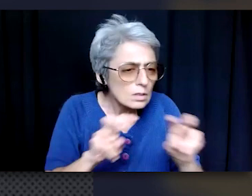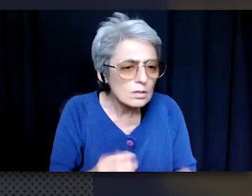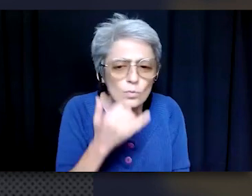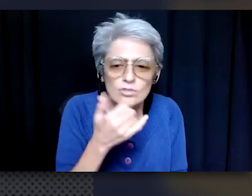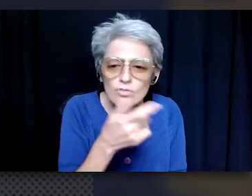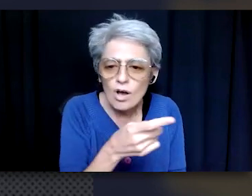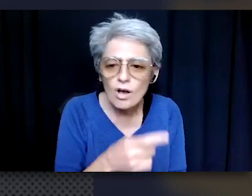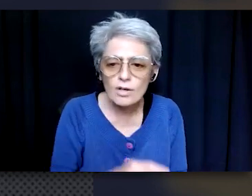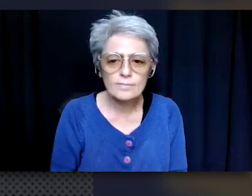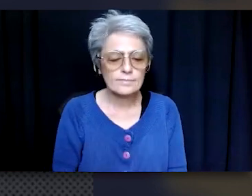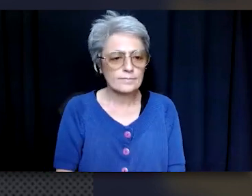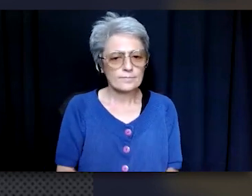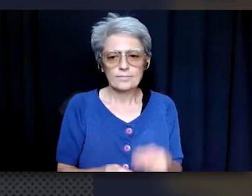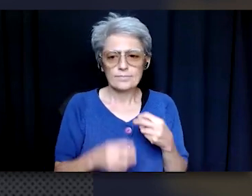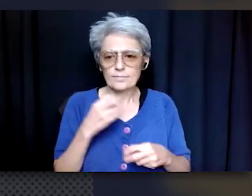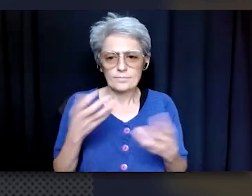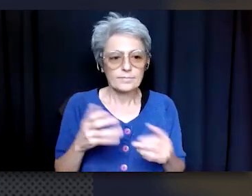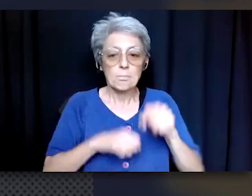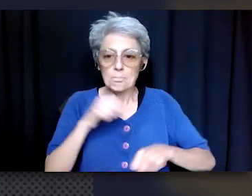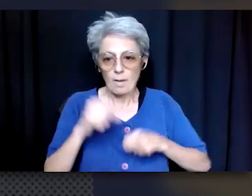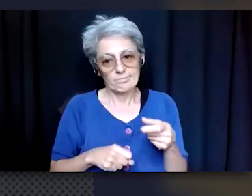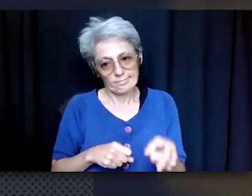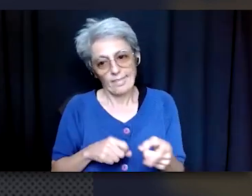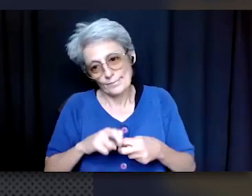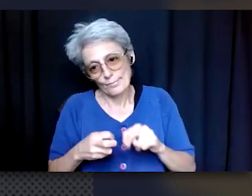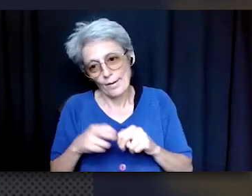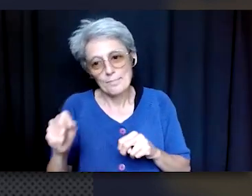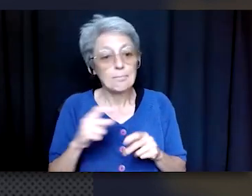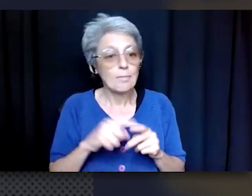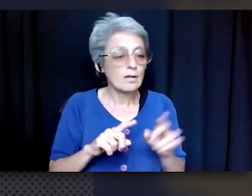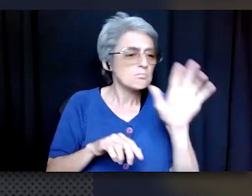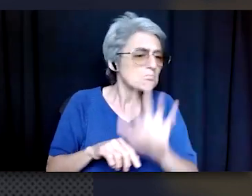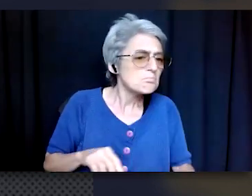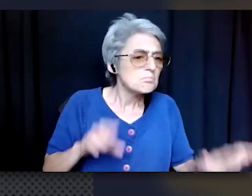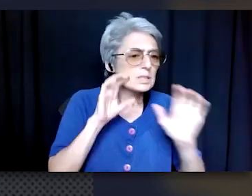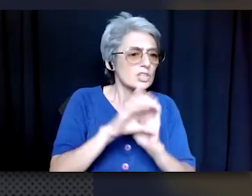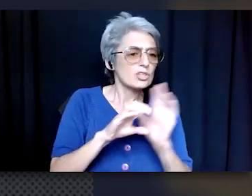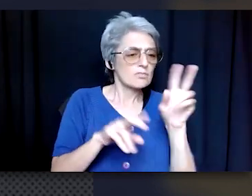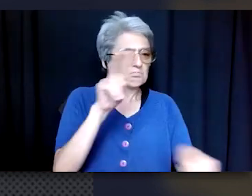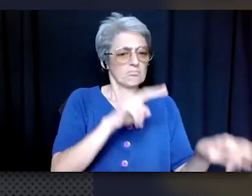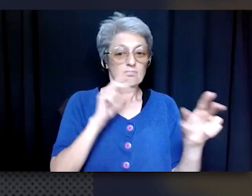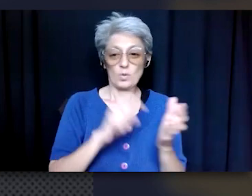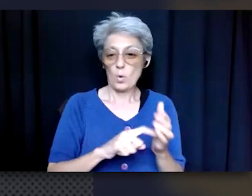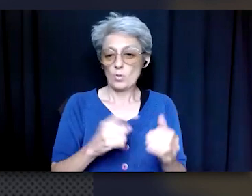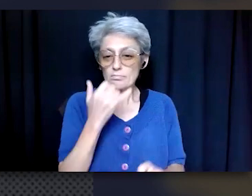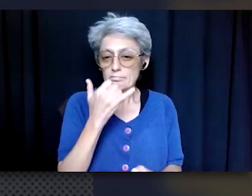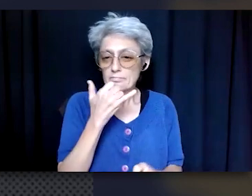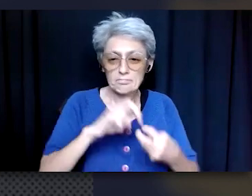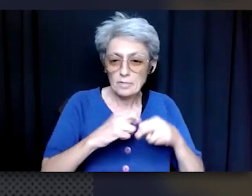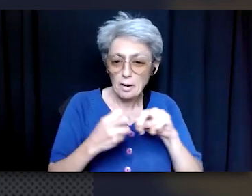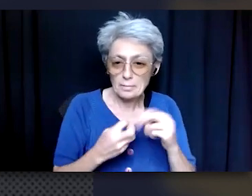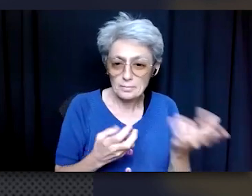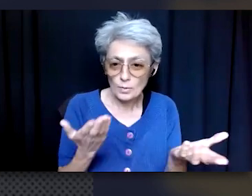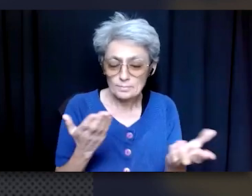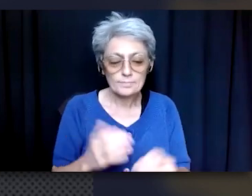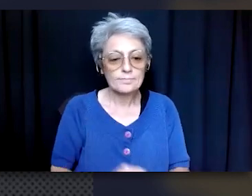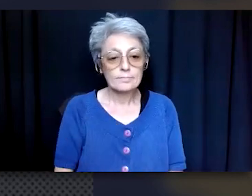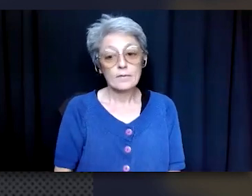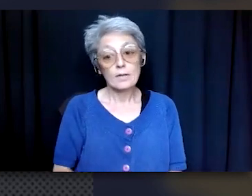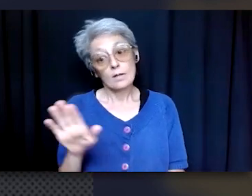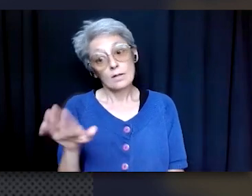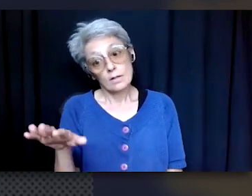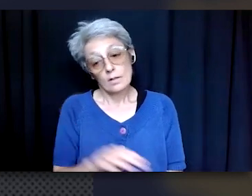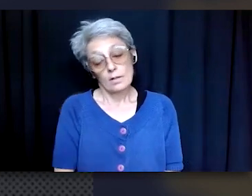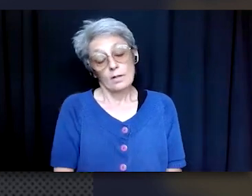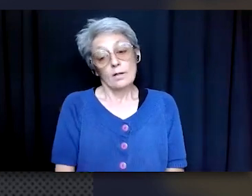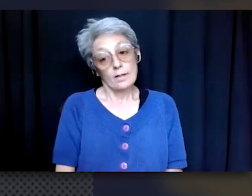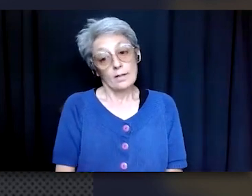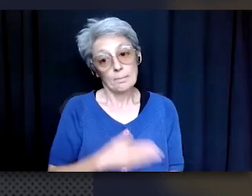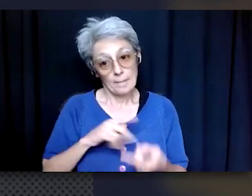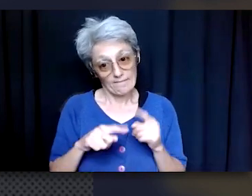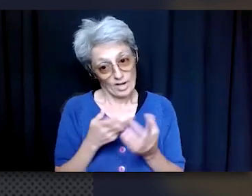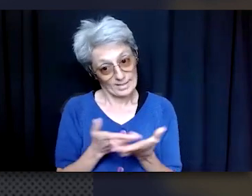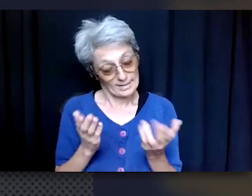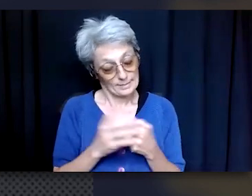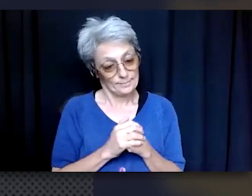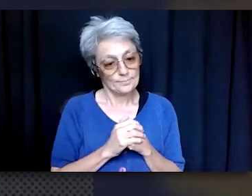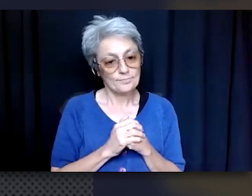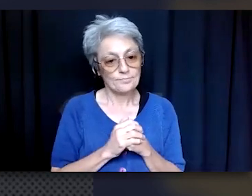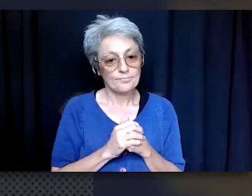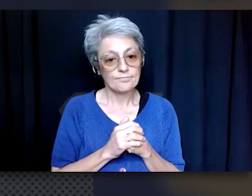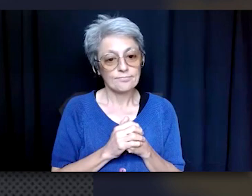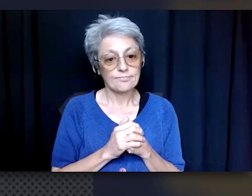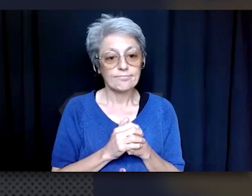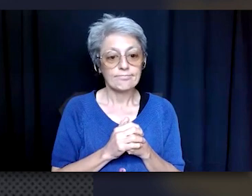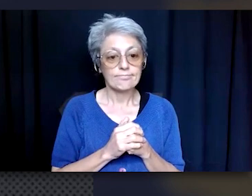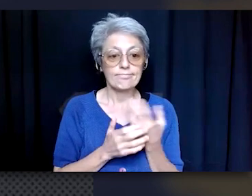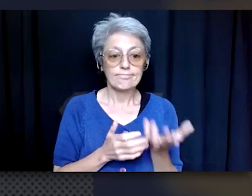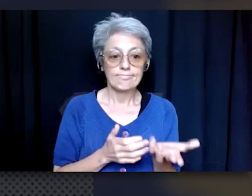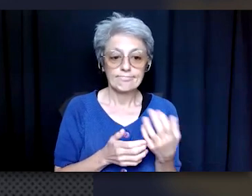beyond the bicycling part? Friends, again, this is the safe-for-work version, but this woman has